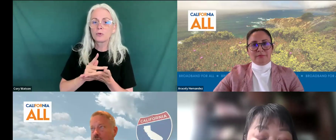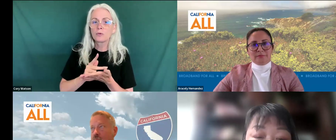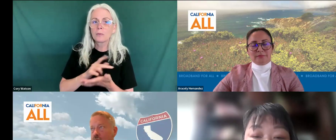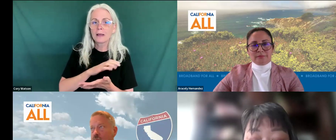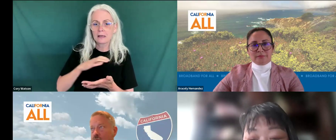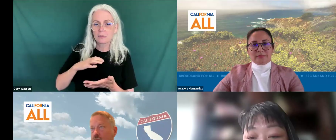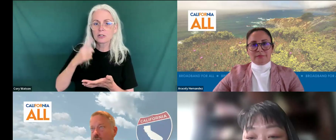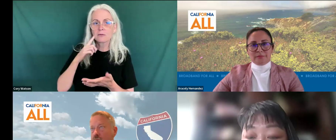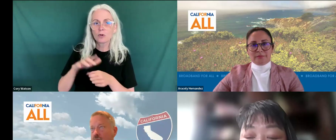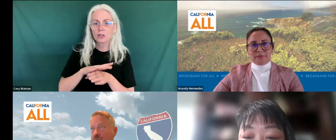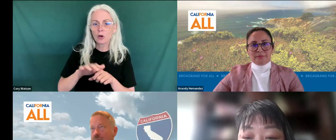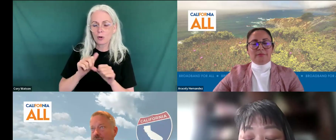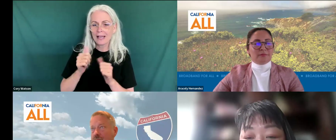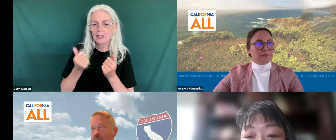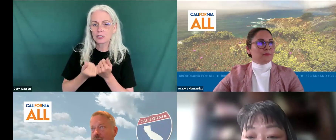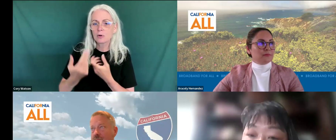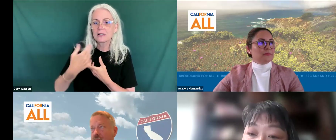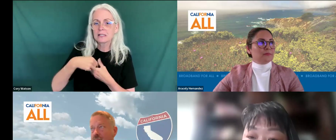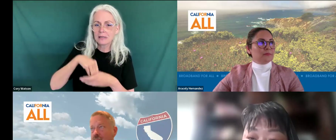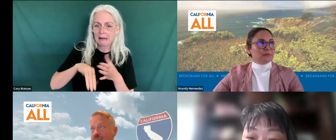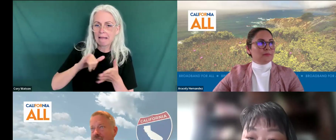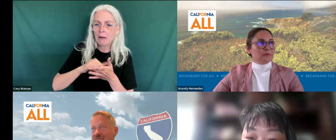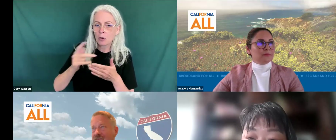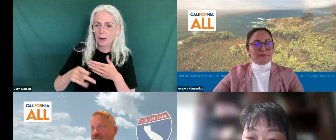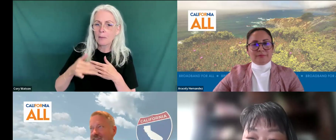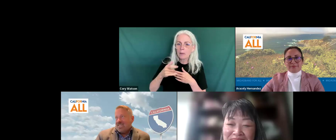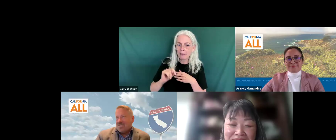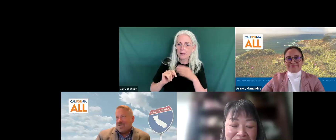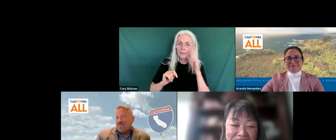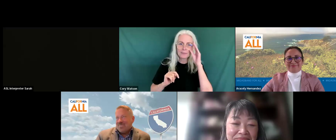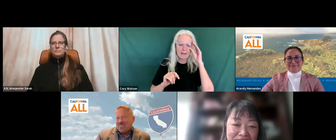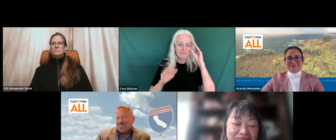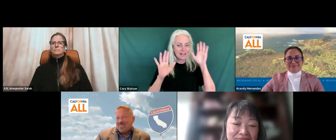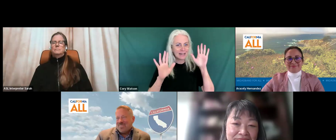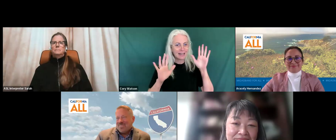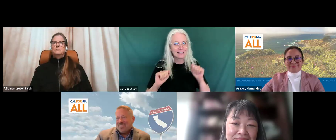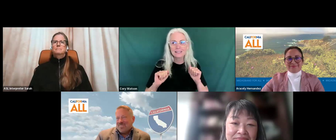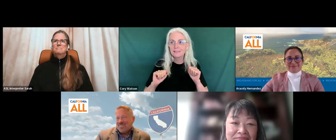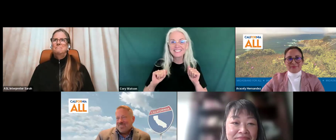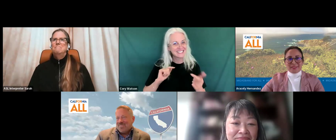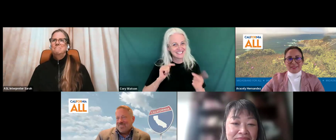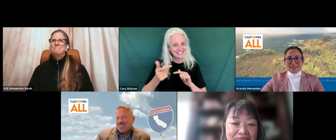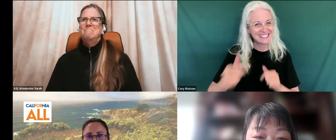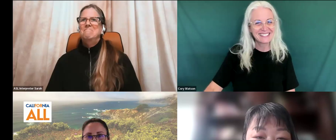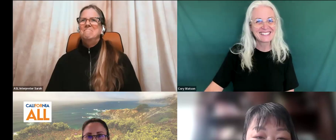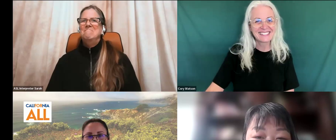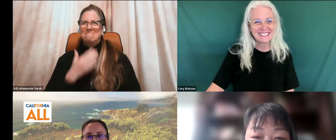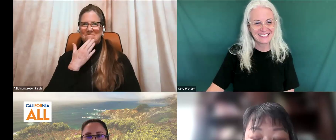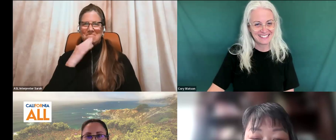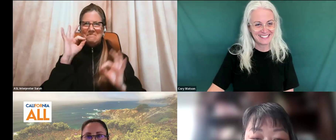for local agencies to participate in the Pilot. Fantastic.